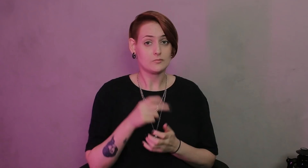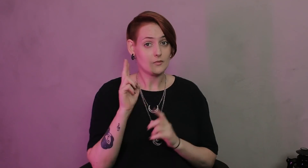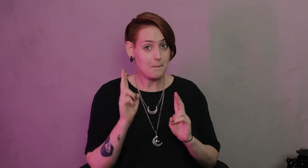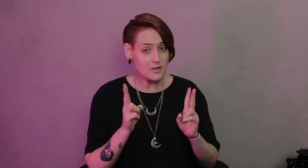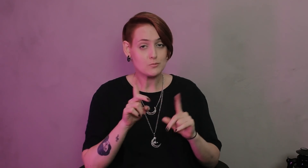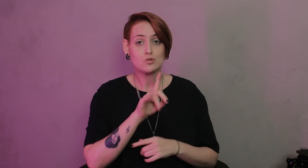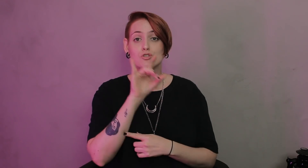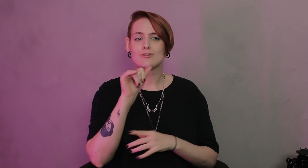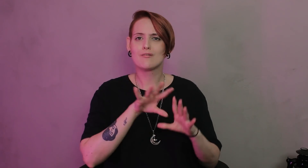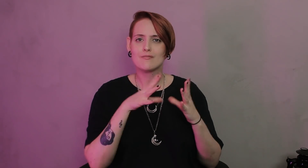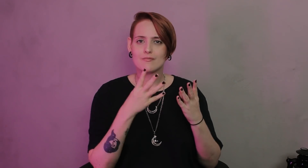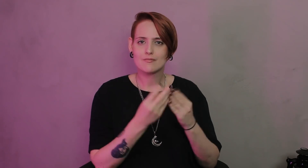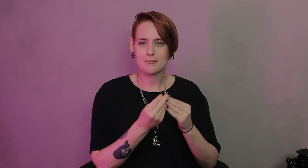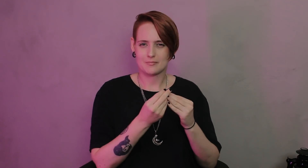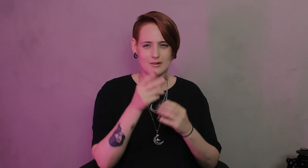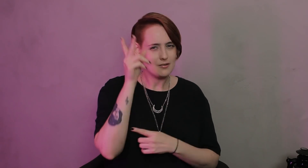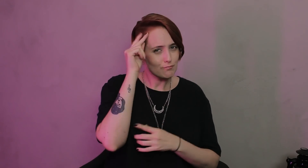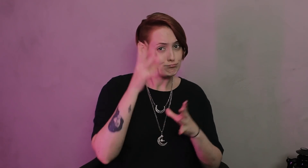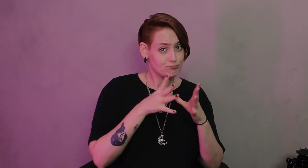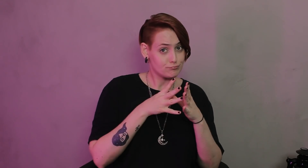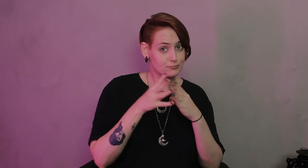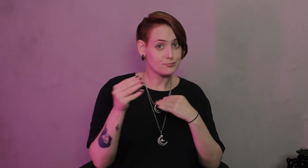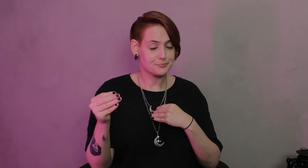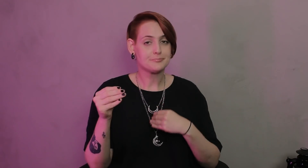The day the Frank family ran away,